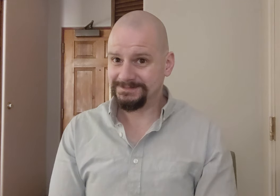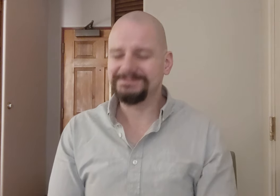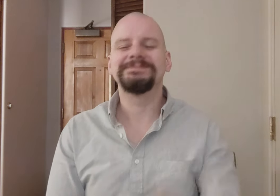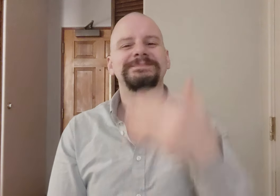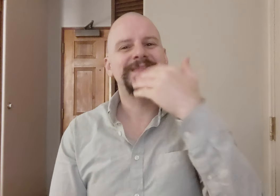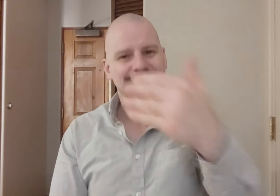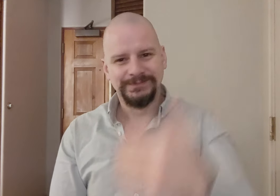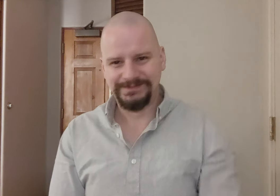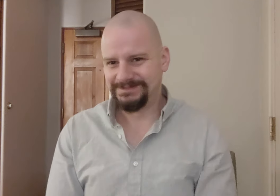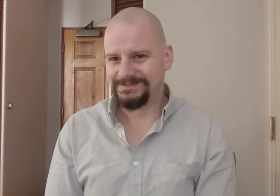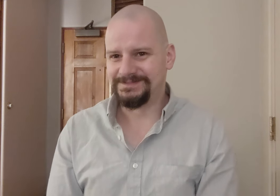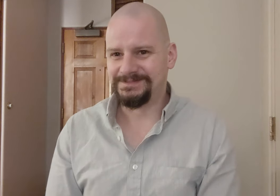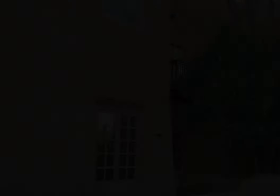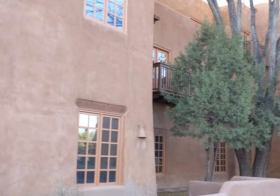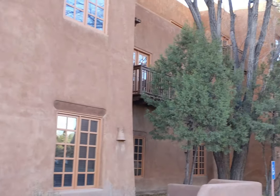Thank you.